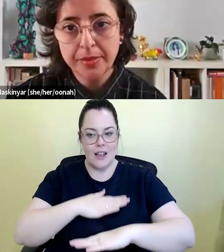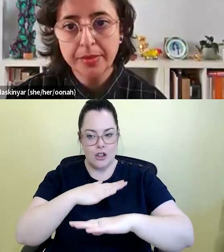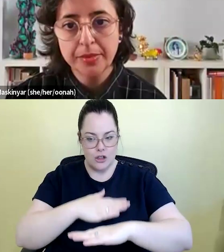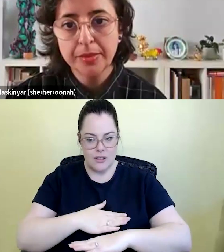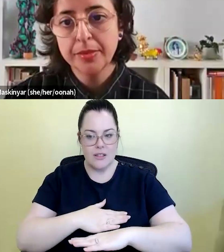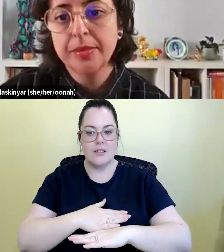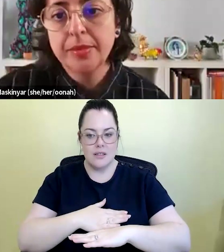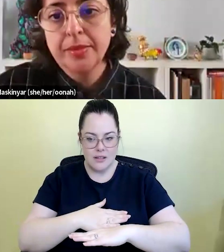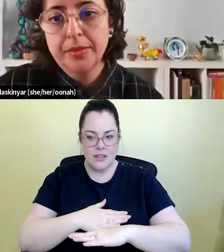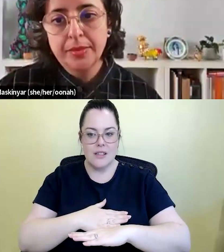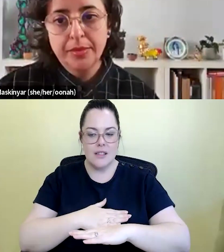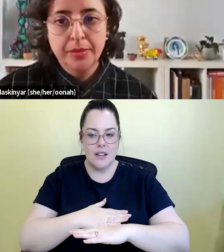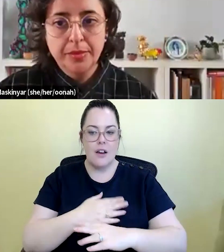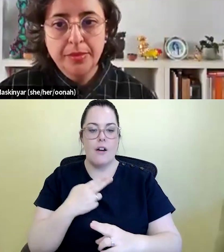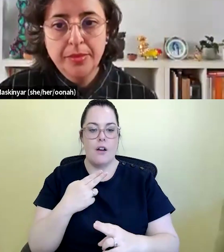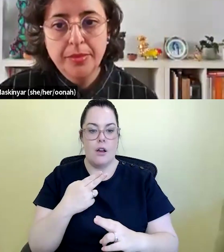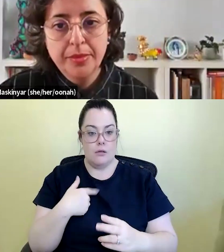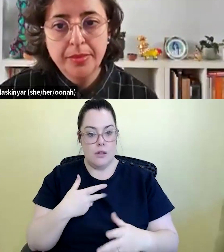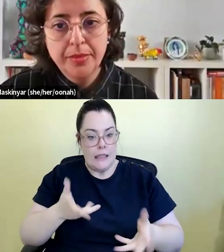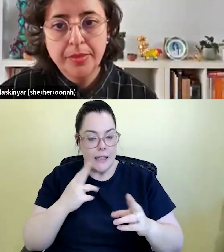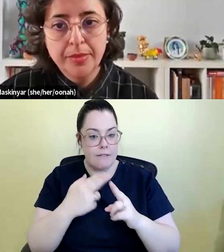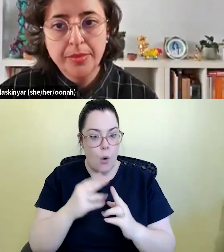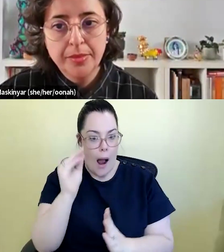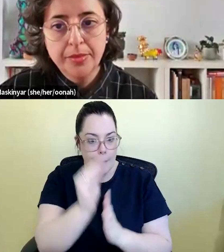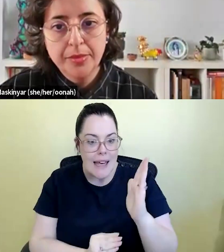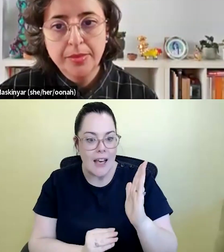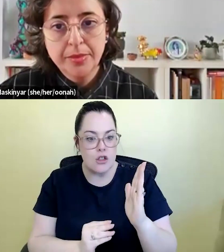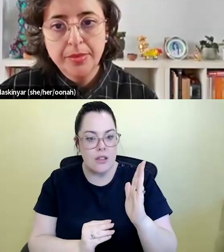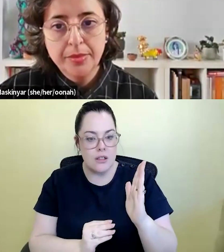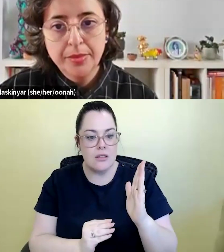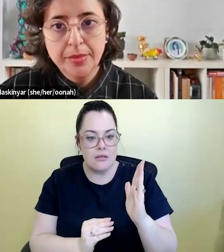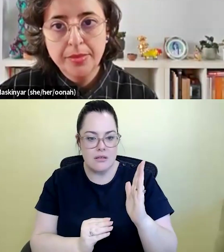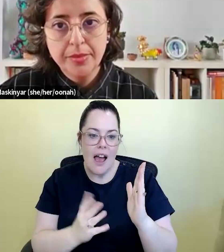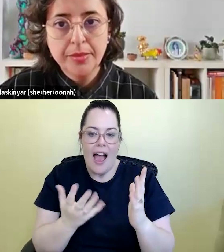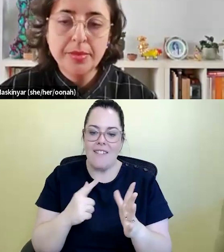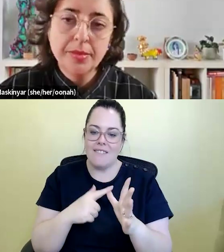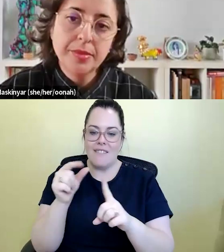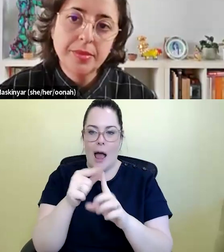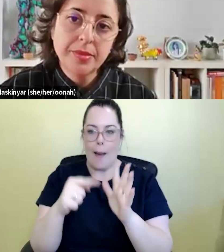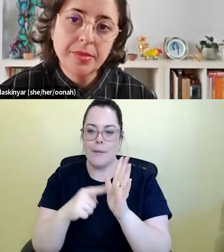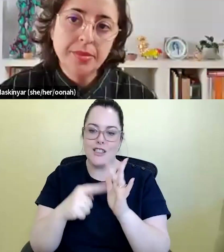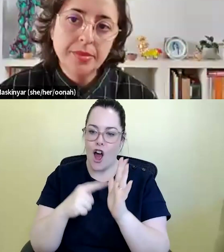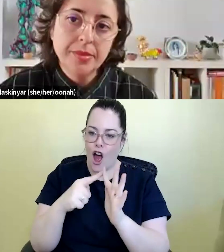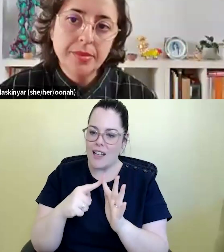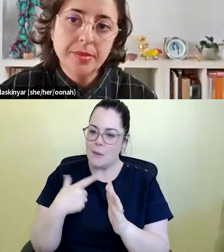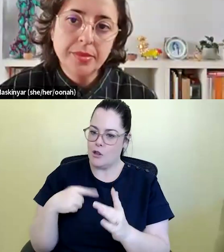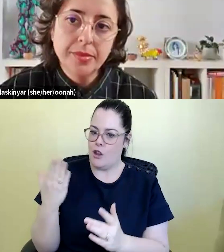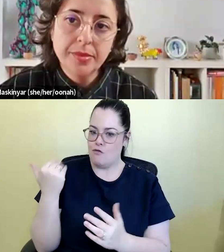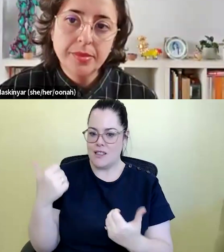Absolutely. Everything is on the table, we don't know what will come in. What so we have